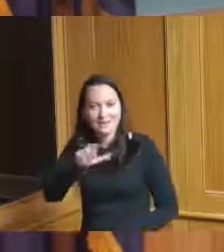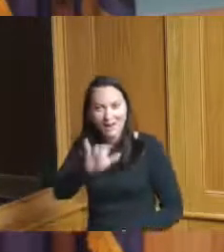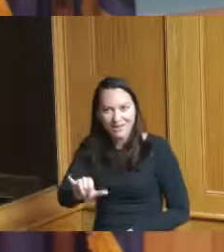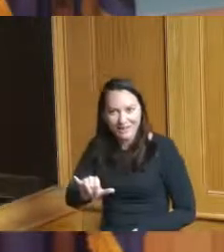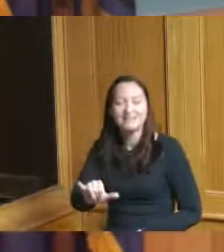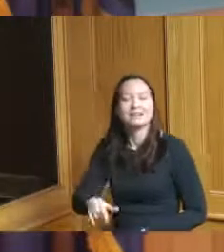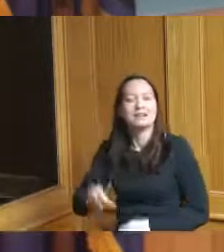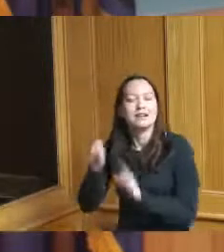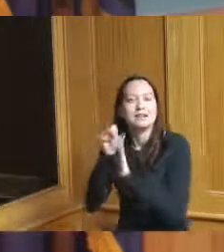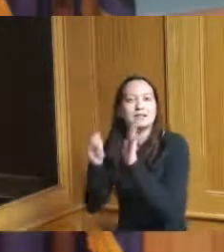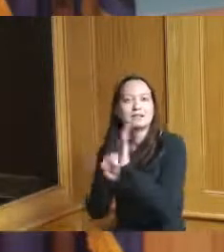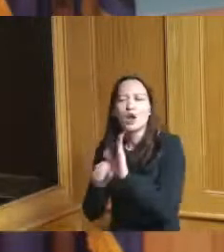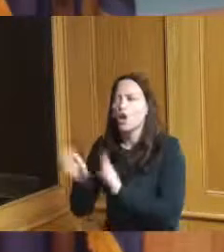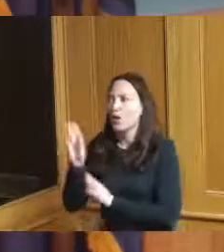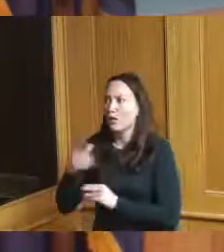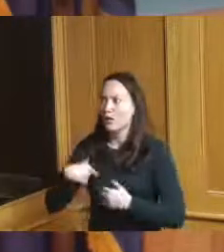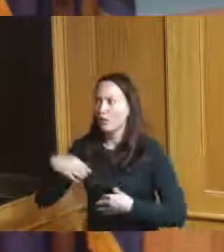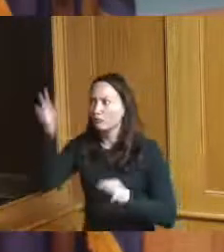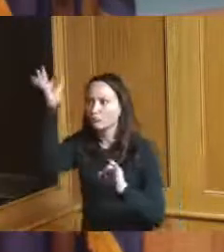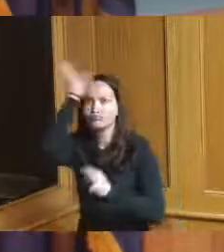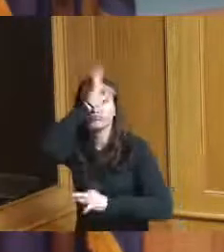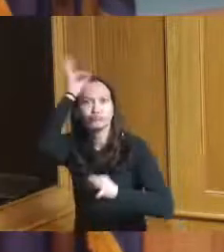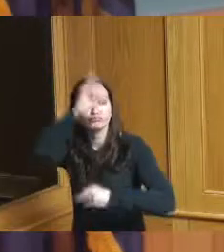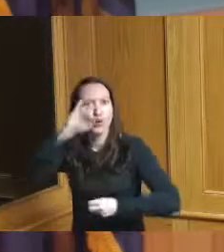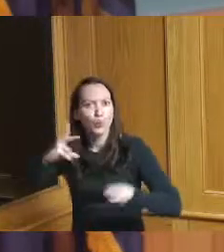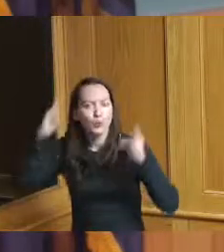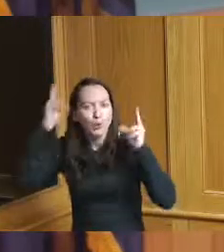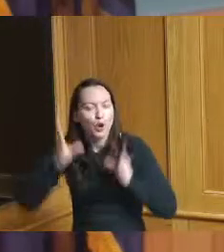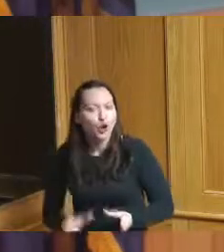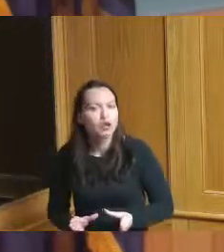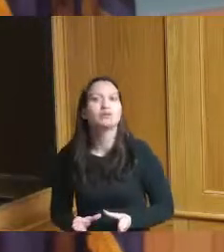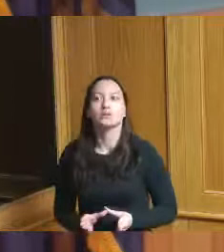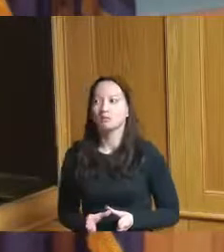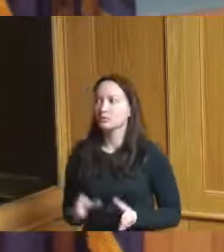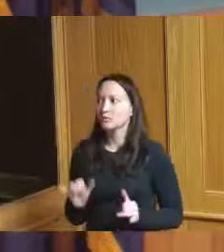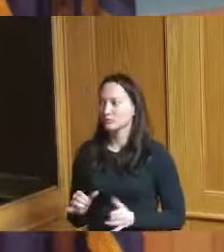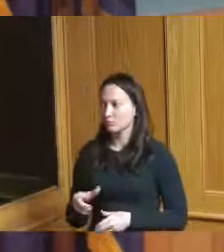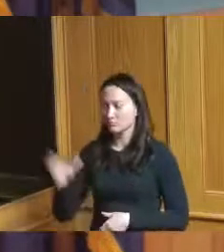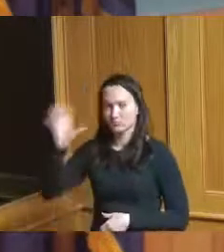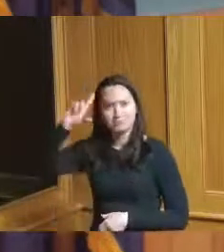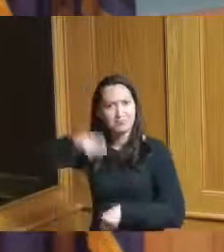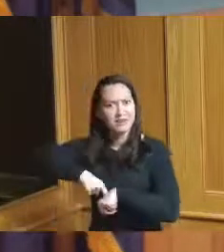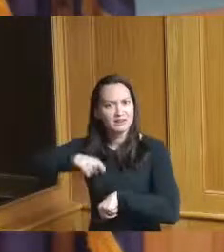of barber and he said oh I had no idea and at that time he didn't even know who the elected officials